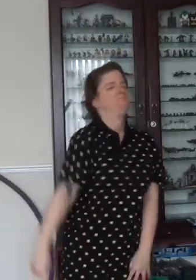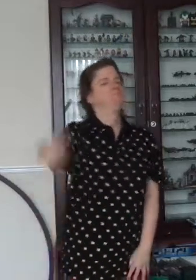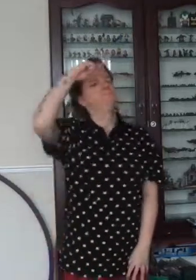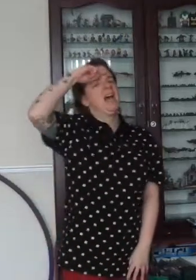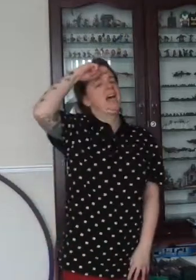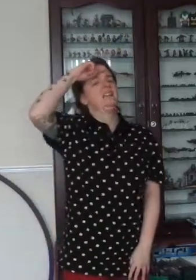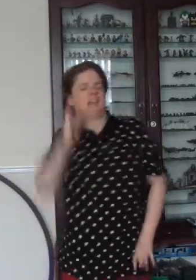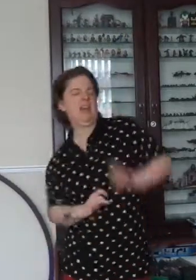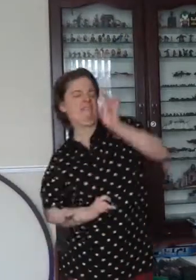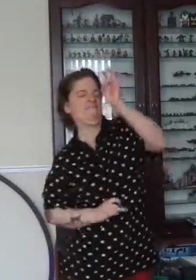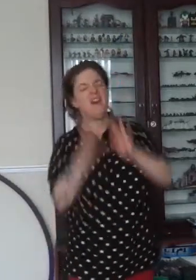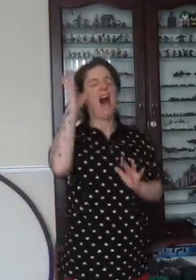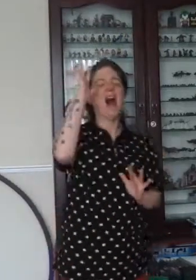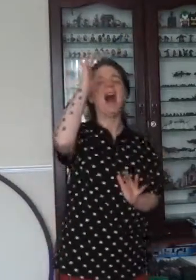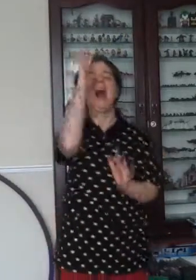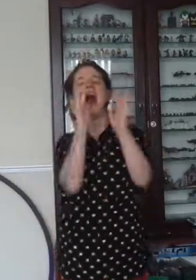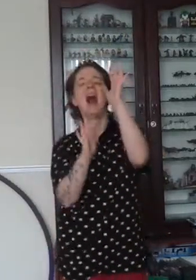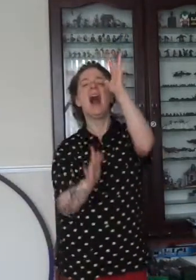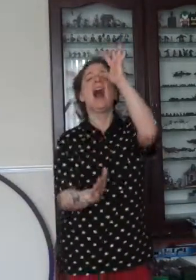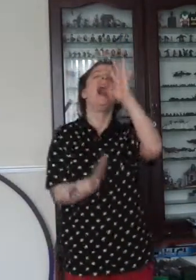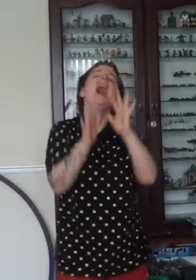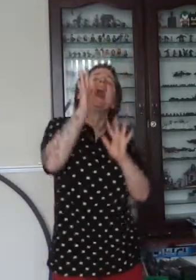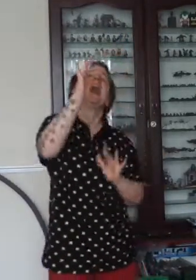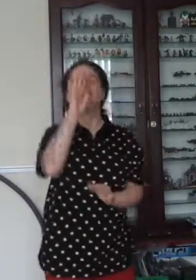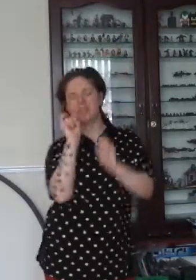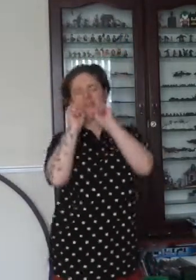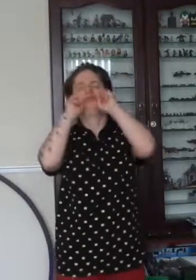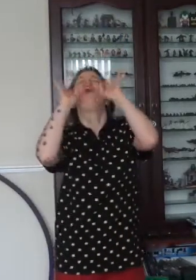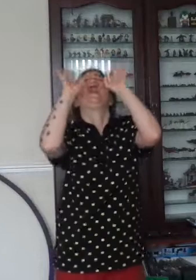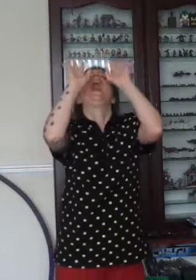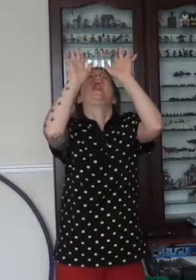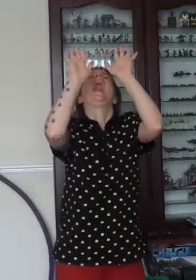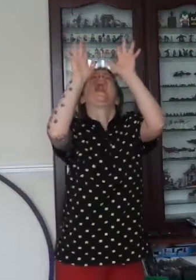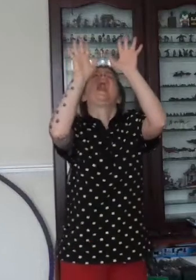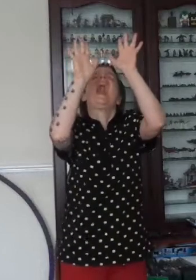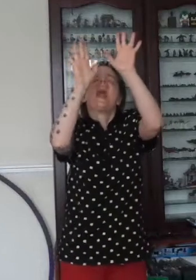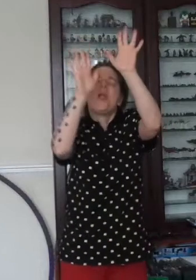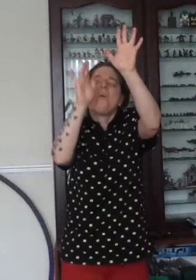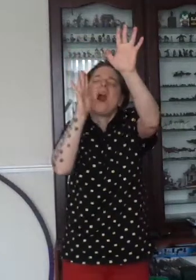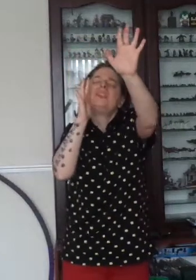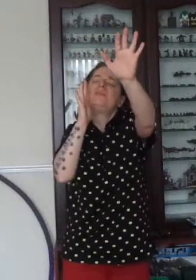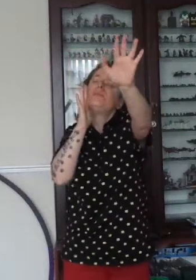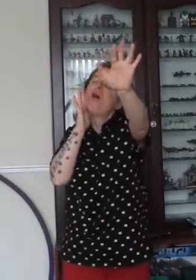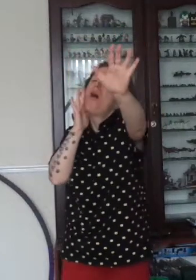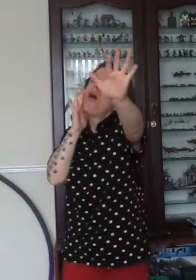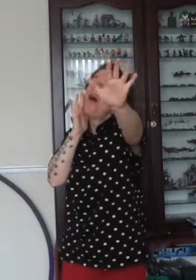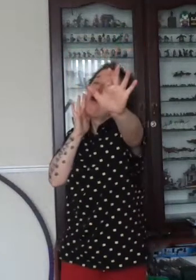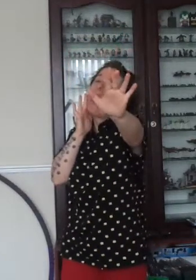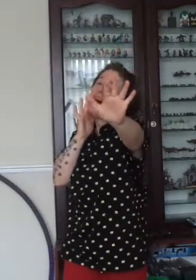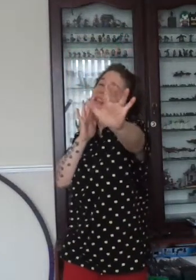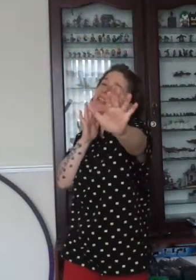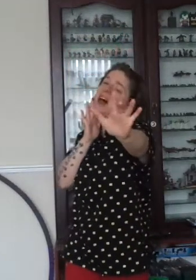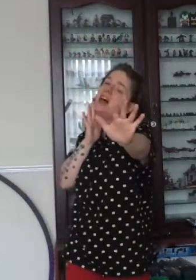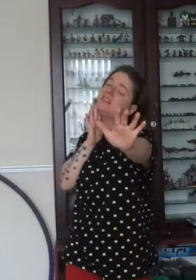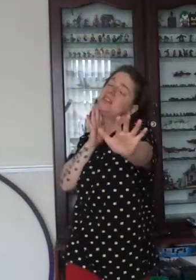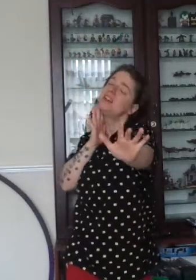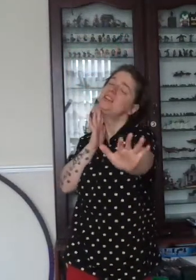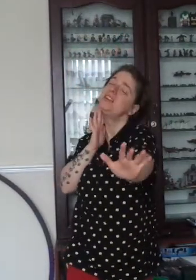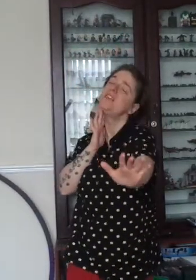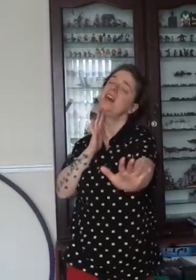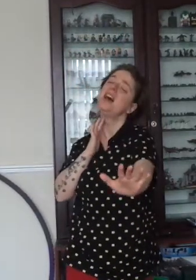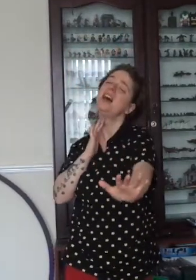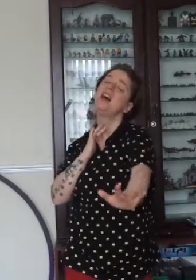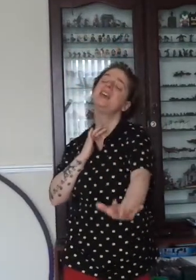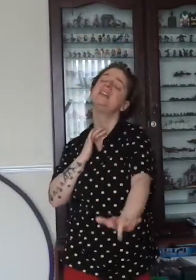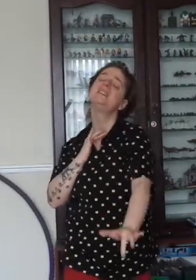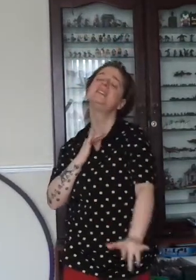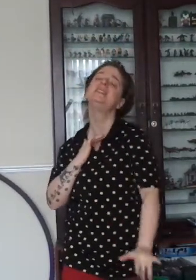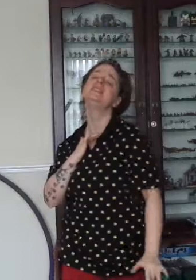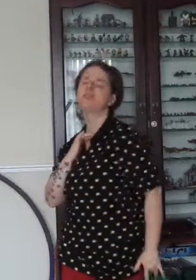But I set fire to the rain Watched it pour as I touched your face